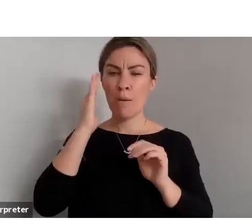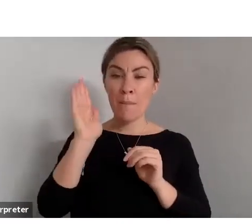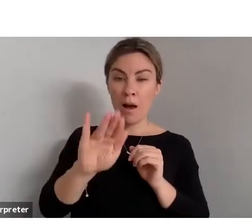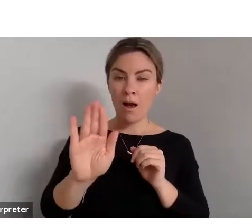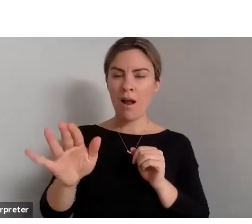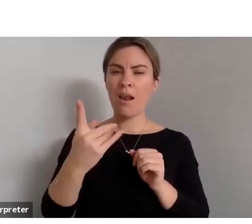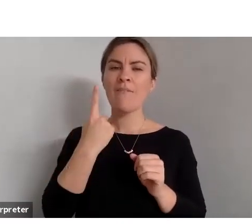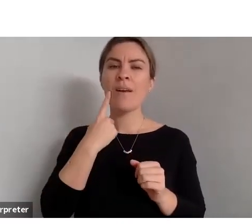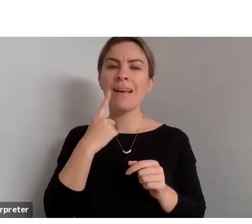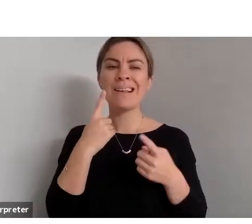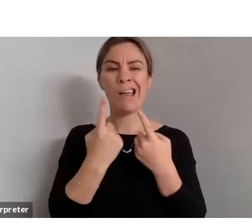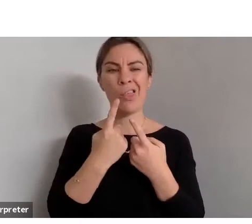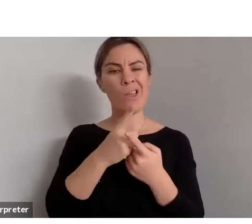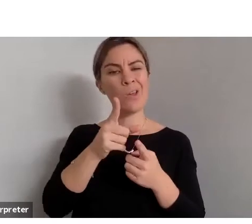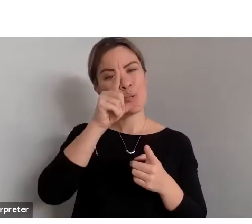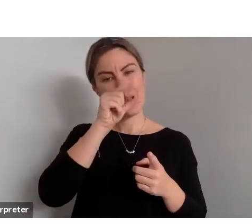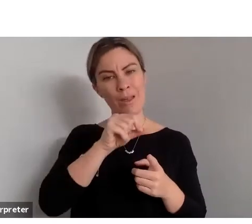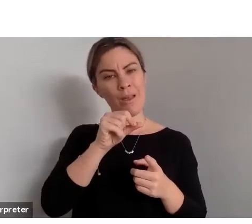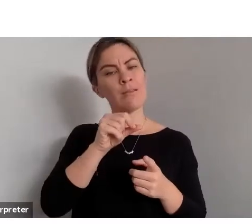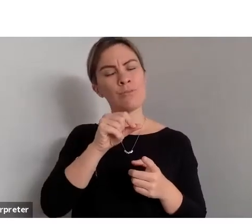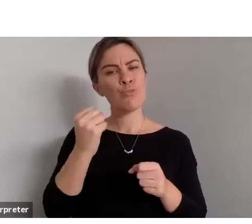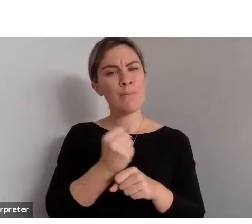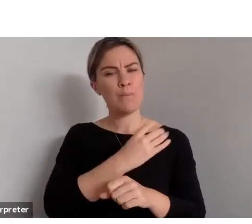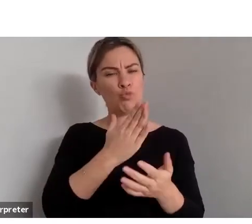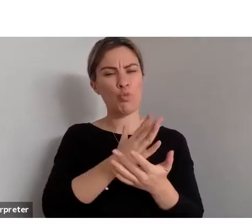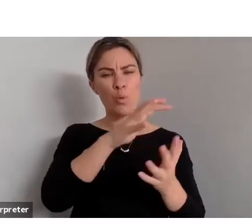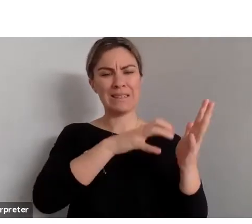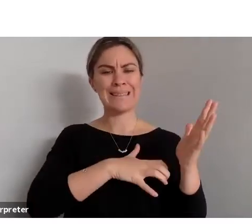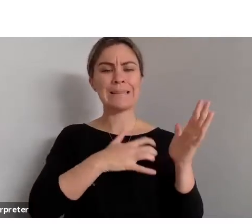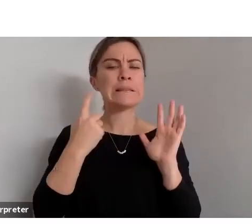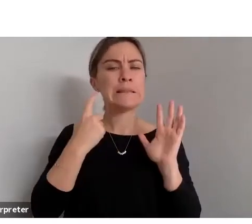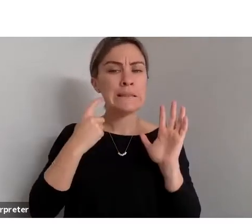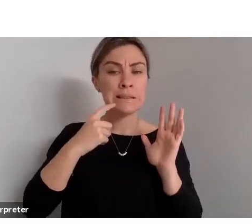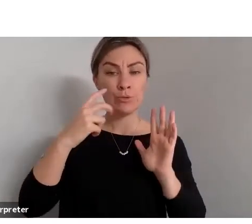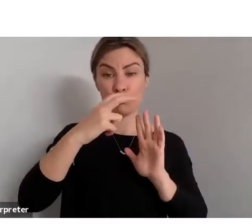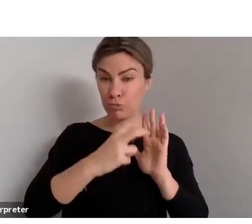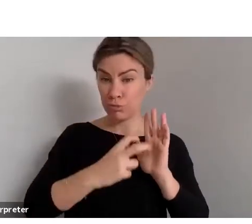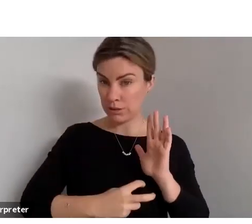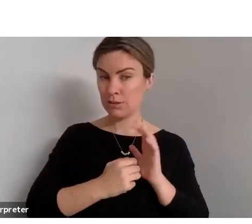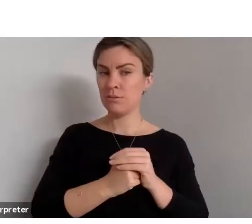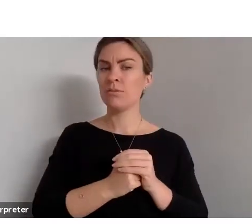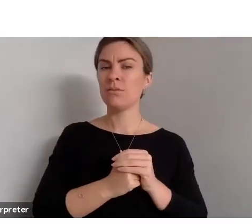text post easier to read, and more likely to get read, that is the